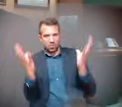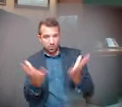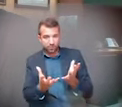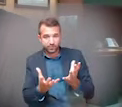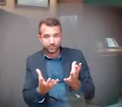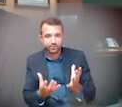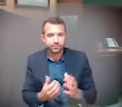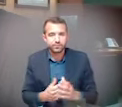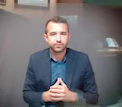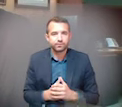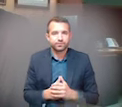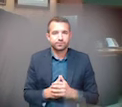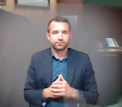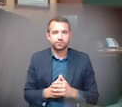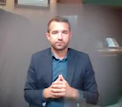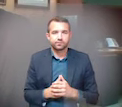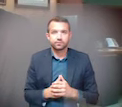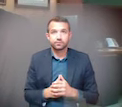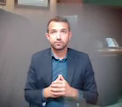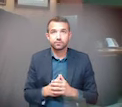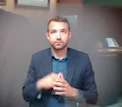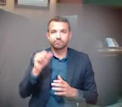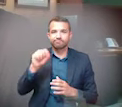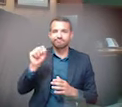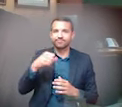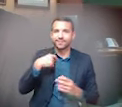LeDerick: Yeah. We see it in education all the time, the idea